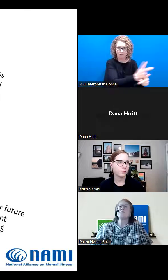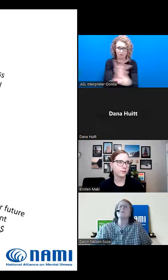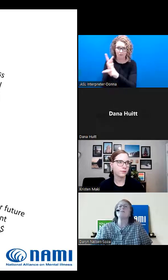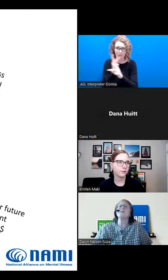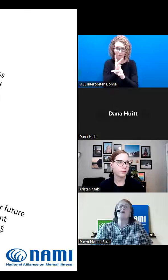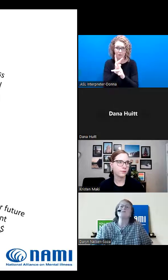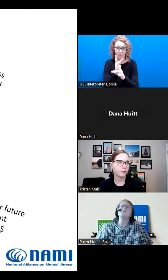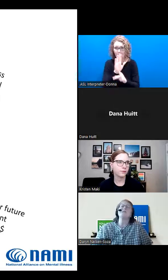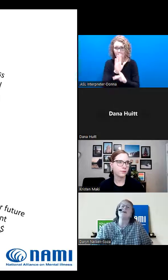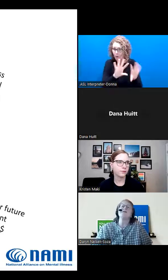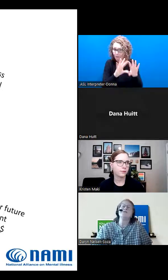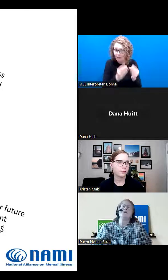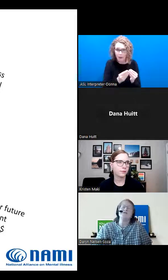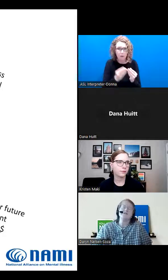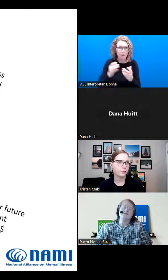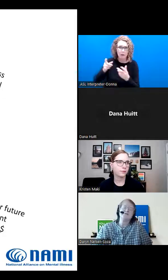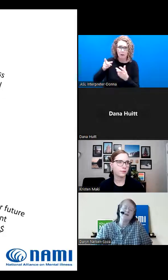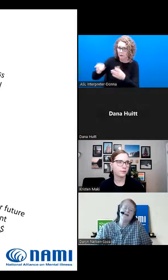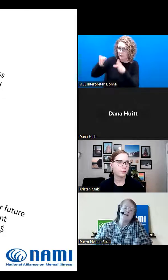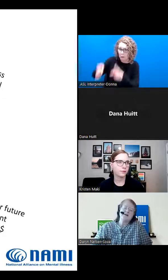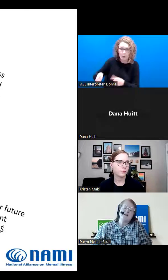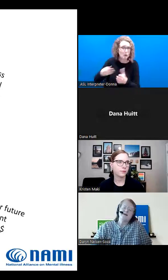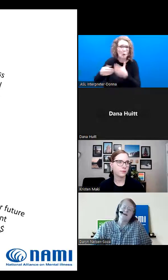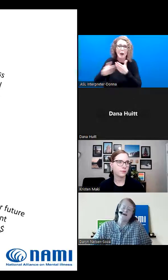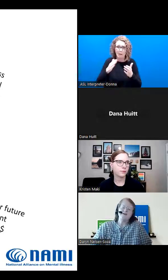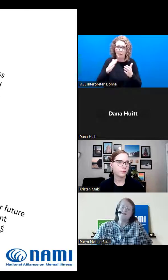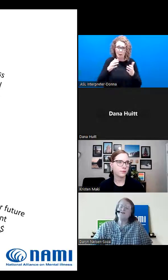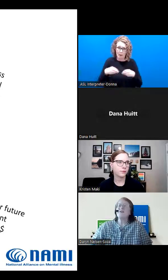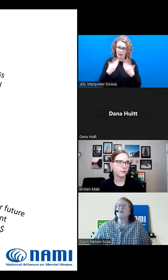impact providing their own children's needs, and have increased health costs